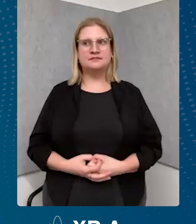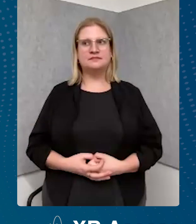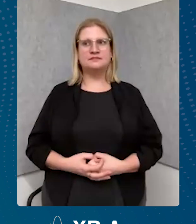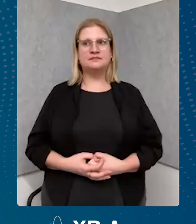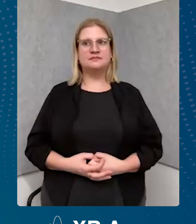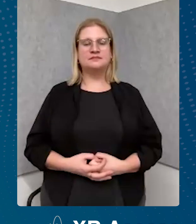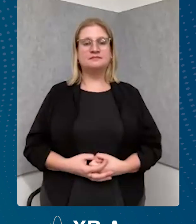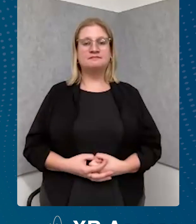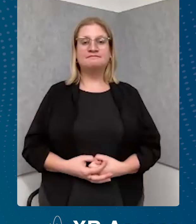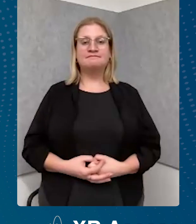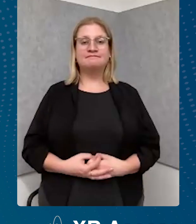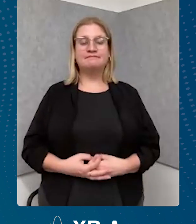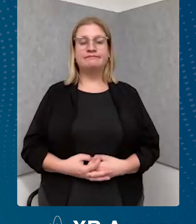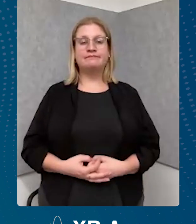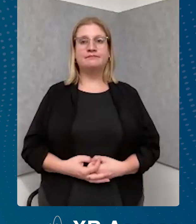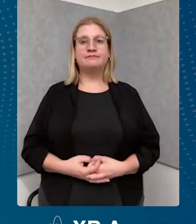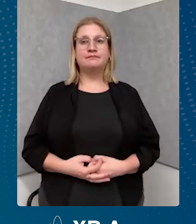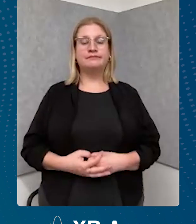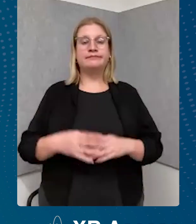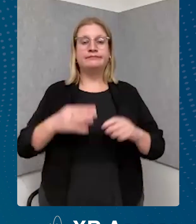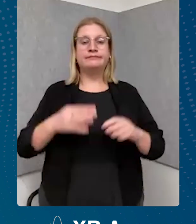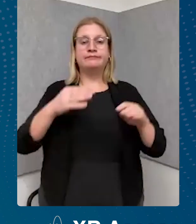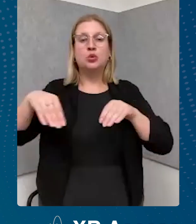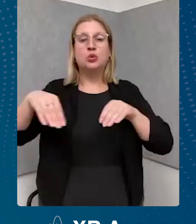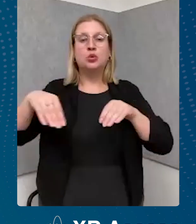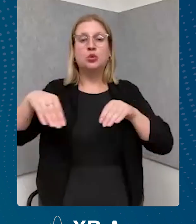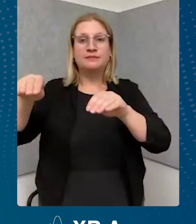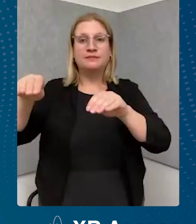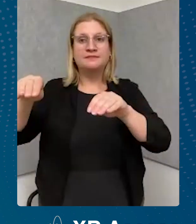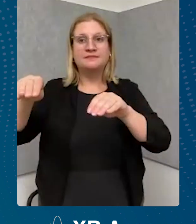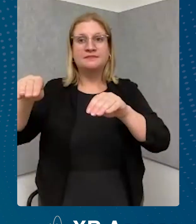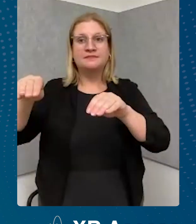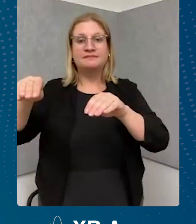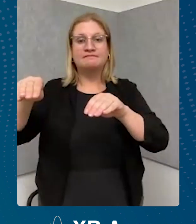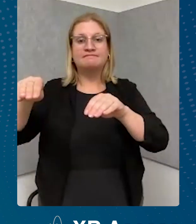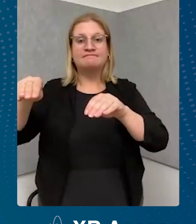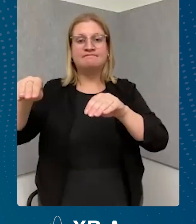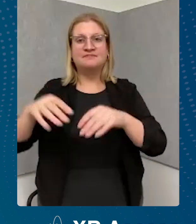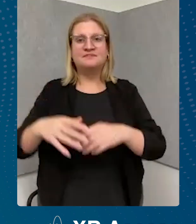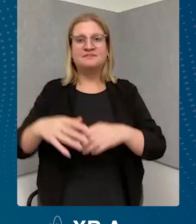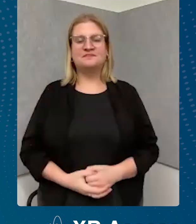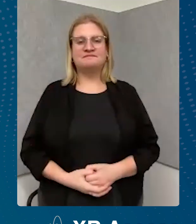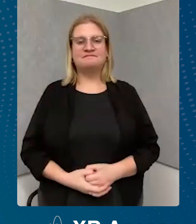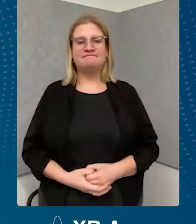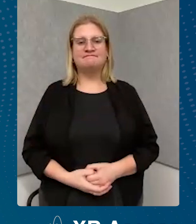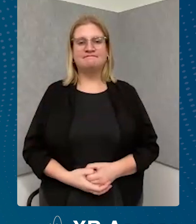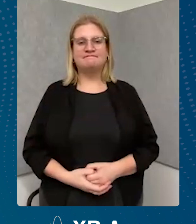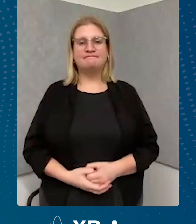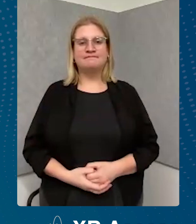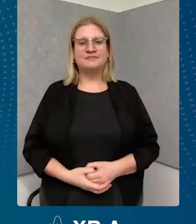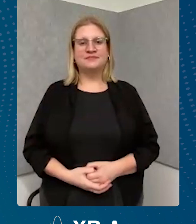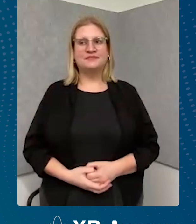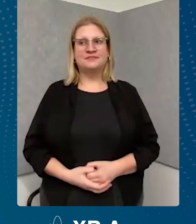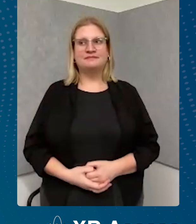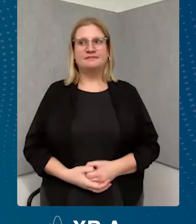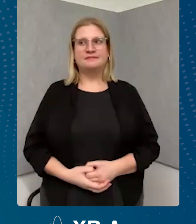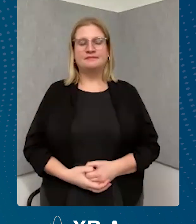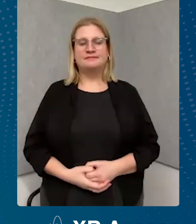You go back to move forward, and you can move forward. And now we'll turn left.